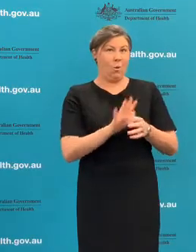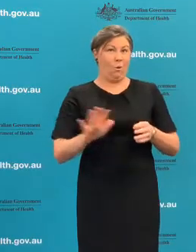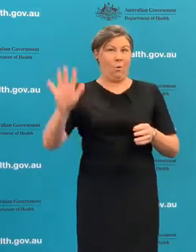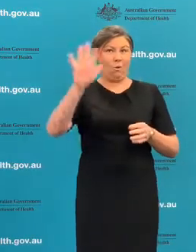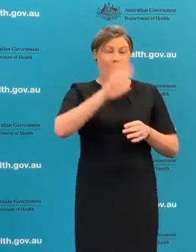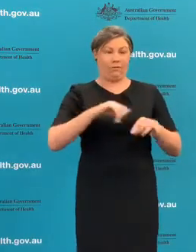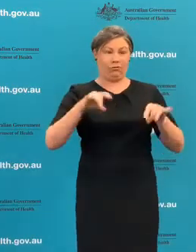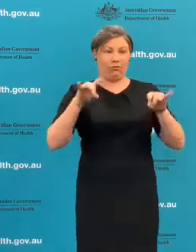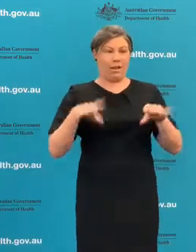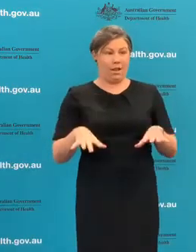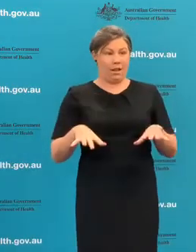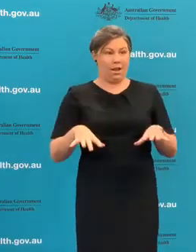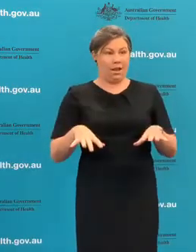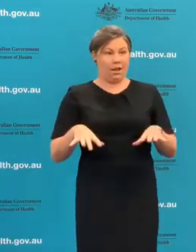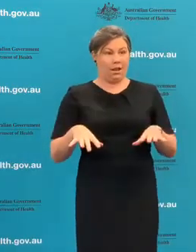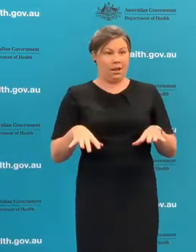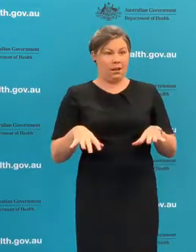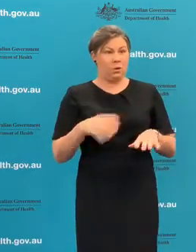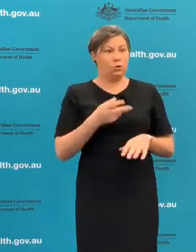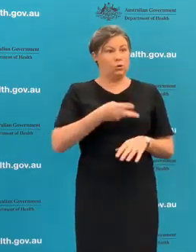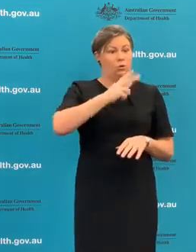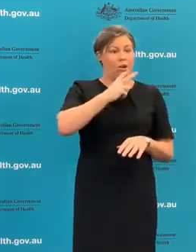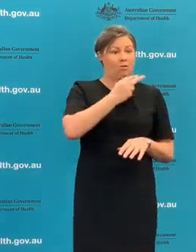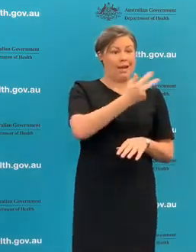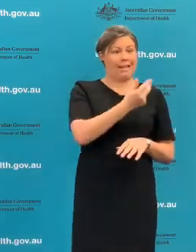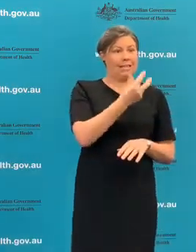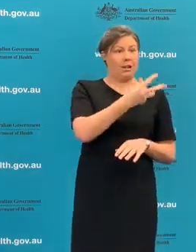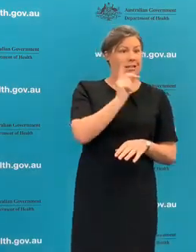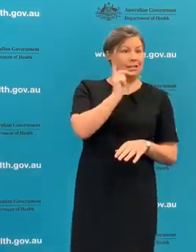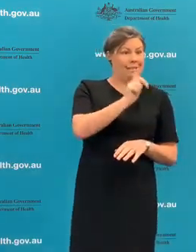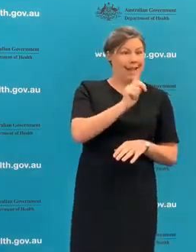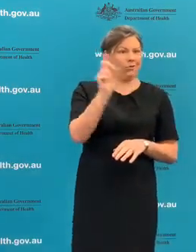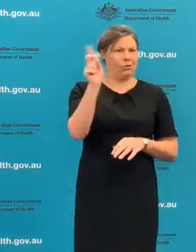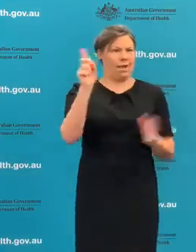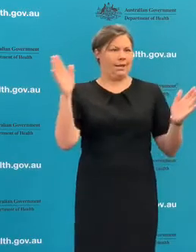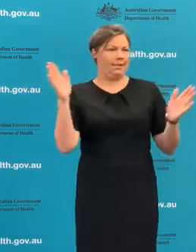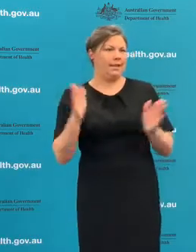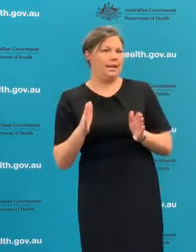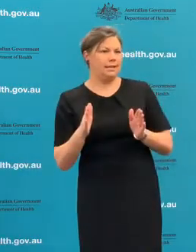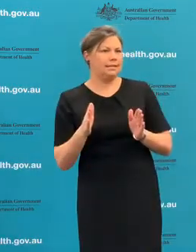This is down from 289 people yesterday. We're seeing the continuing signs of a